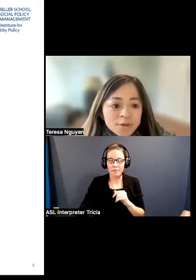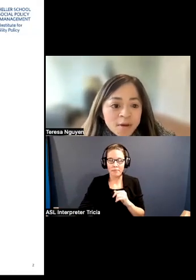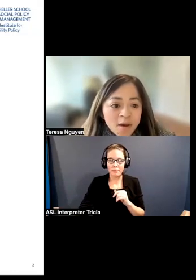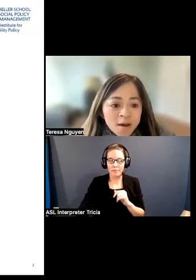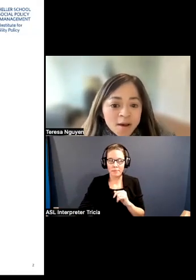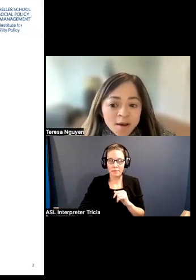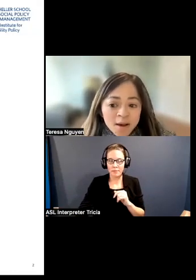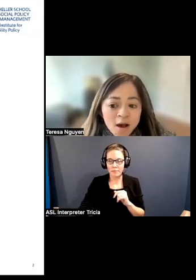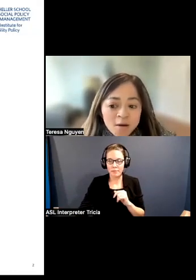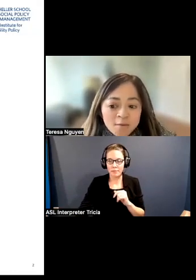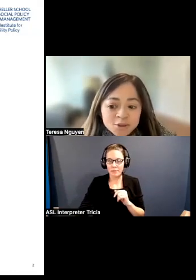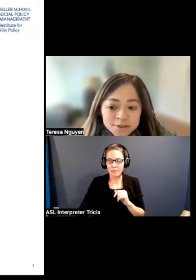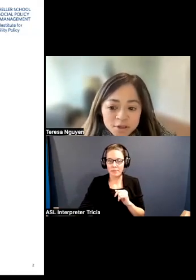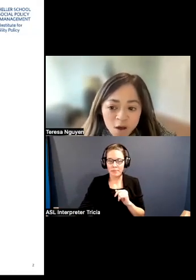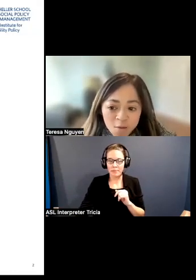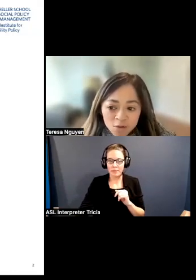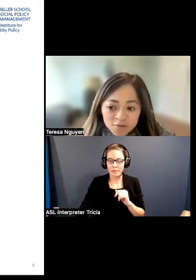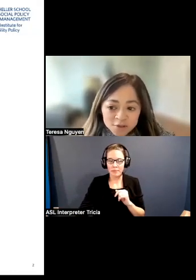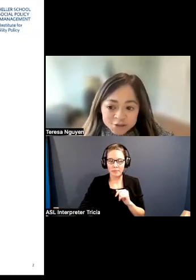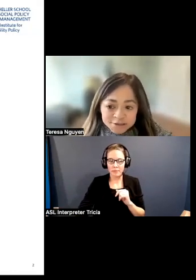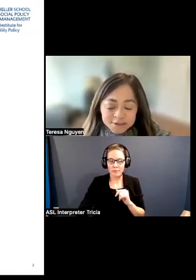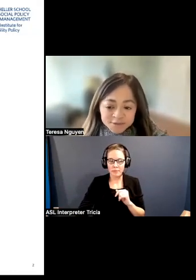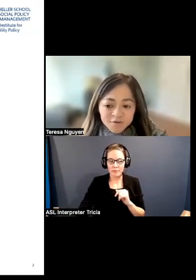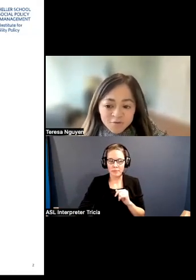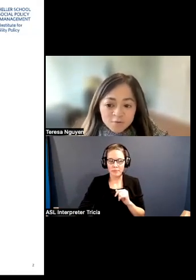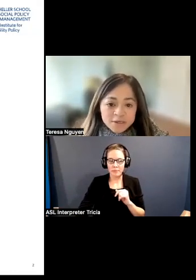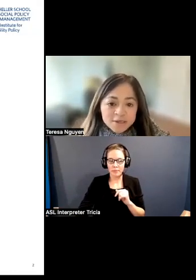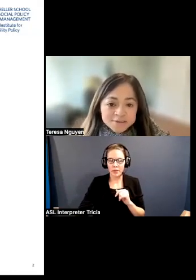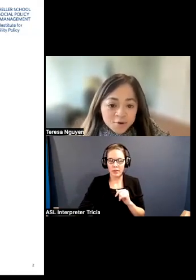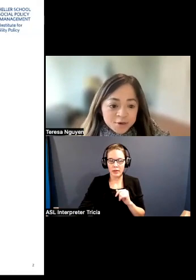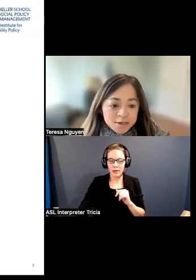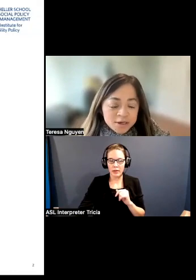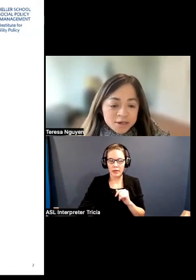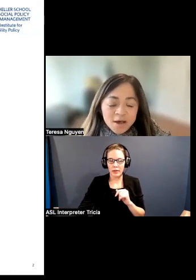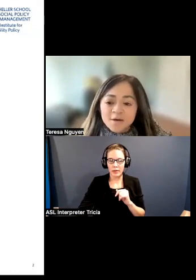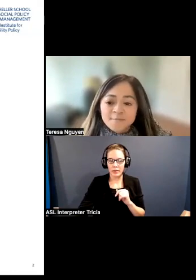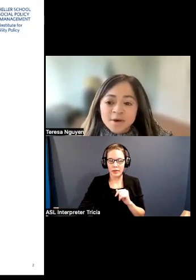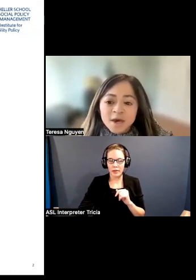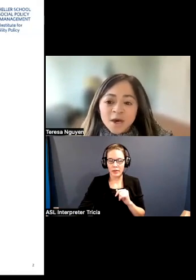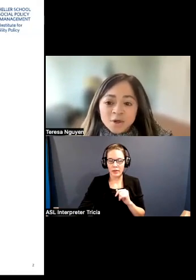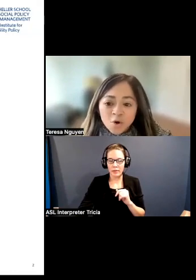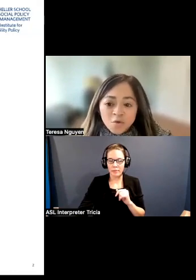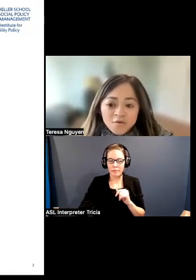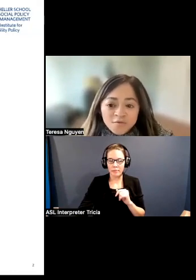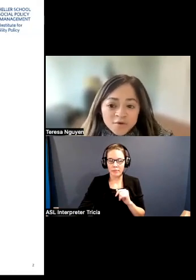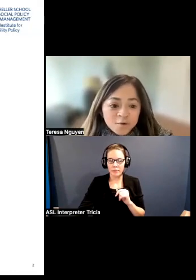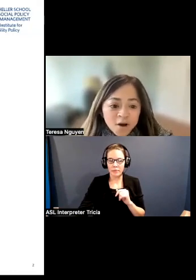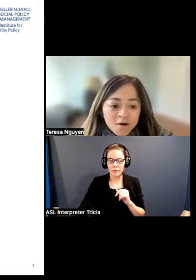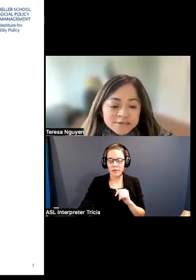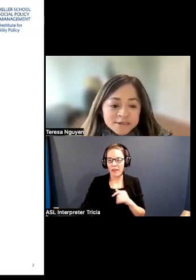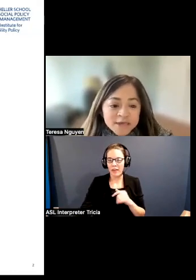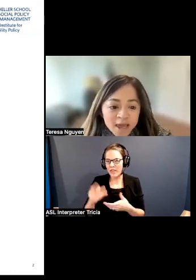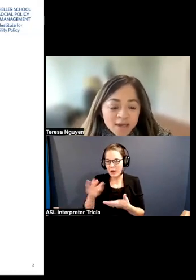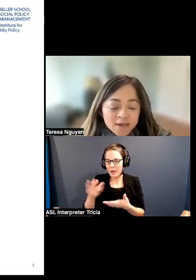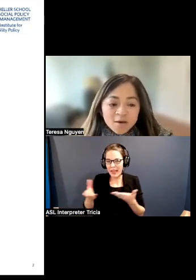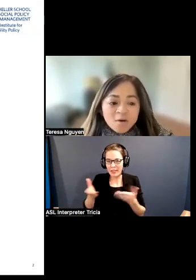And you just a couple of logistics before we get started, an overview of today.